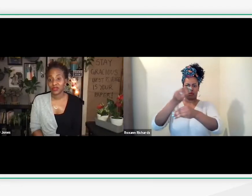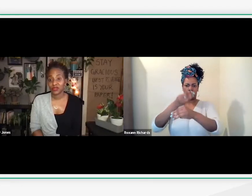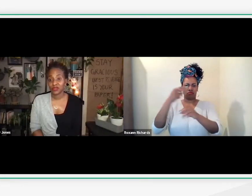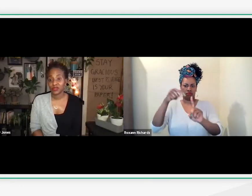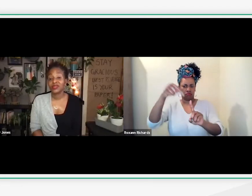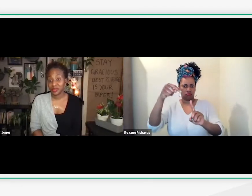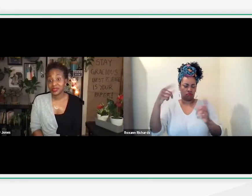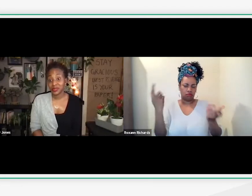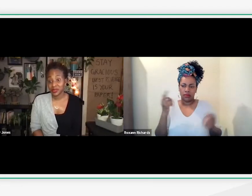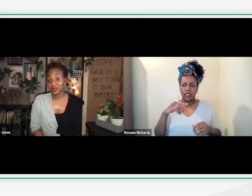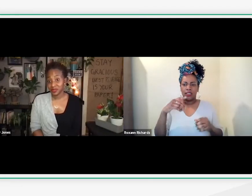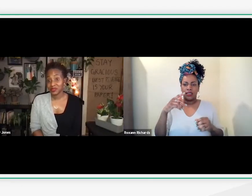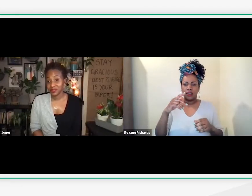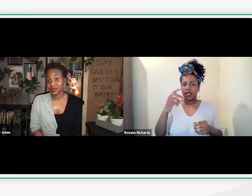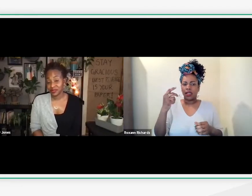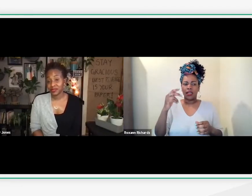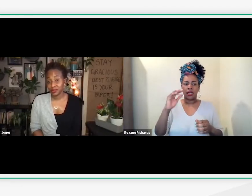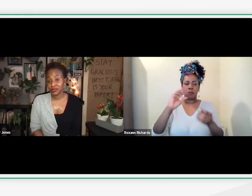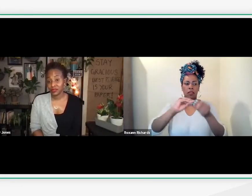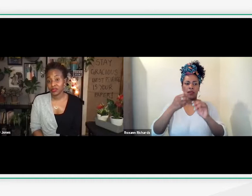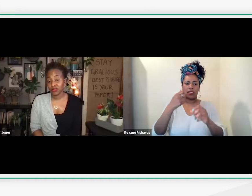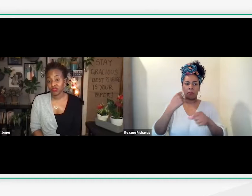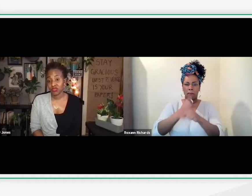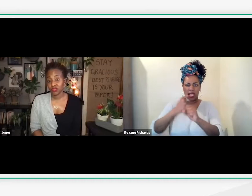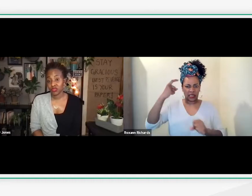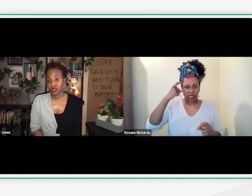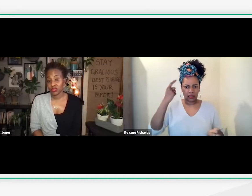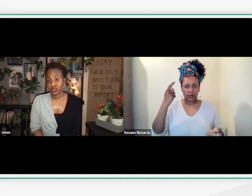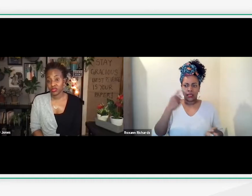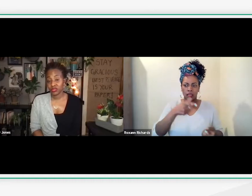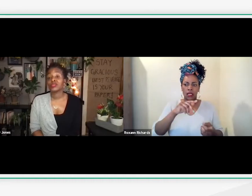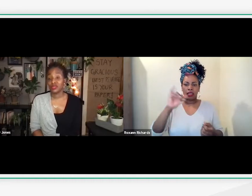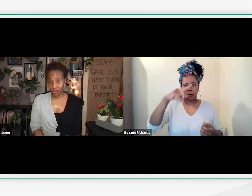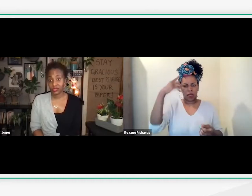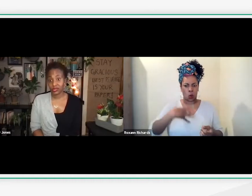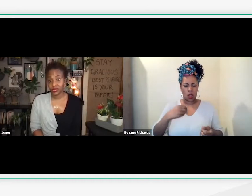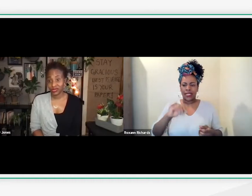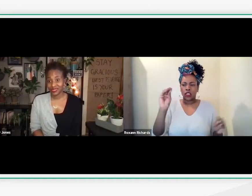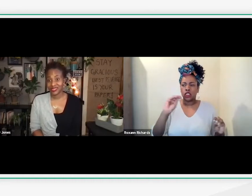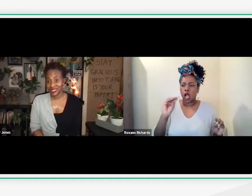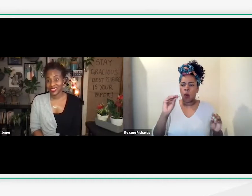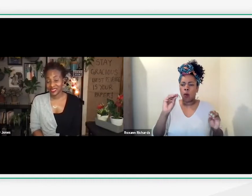But I knew numbers and math. They just made sense to me.